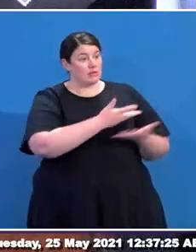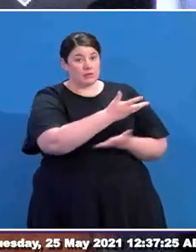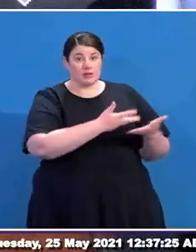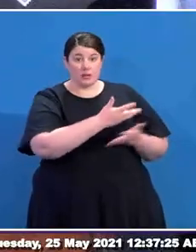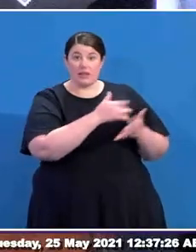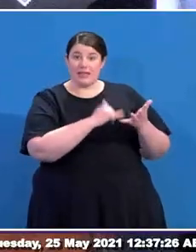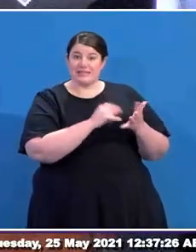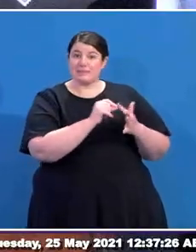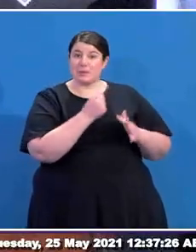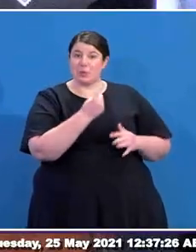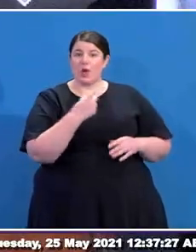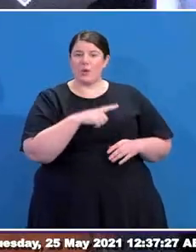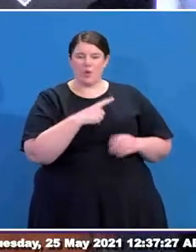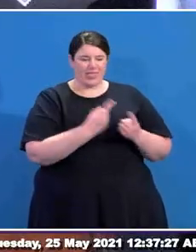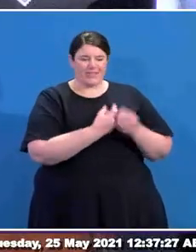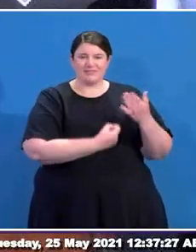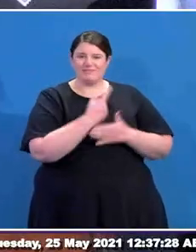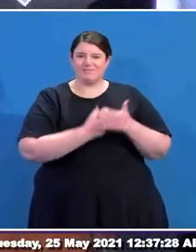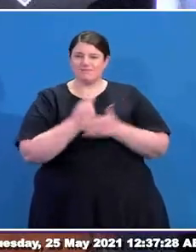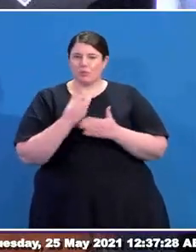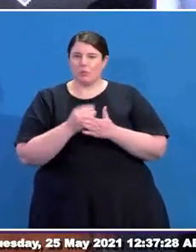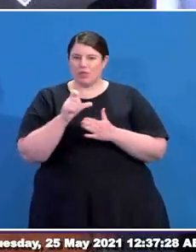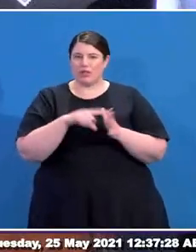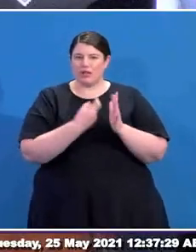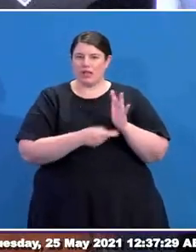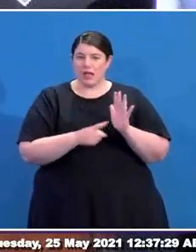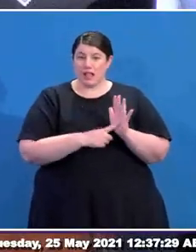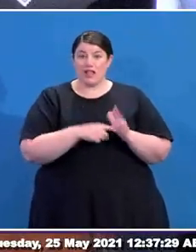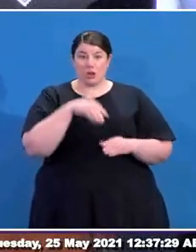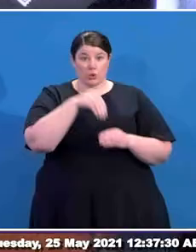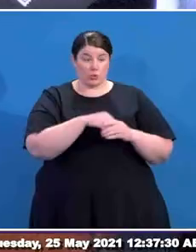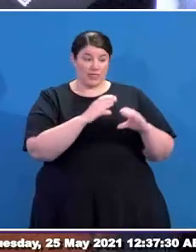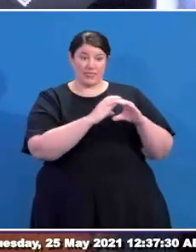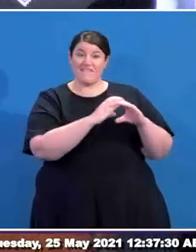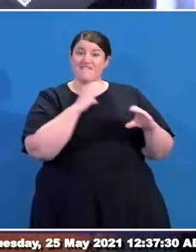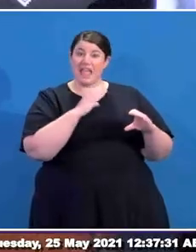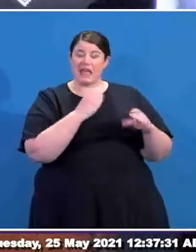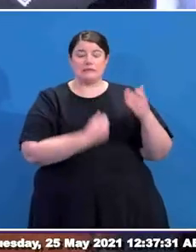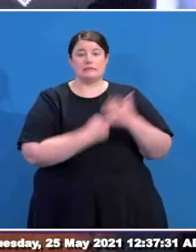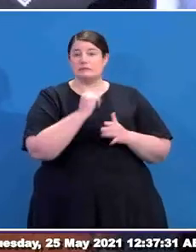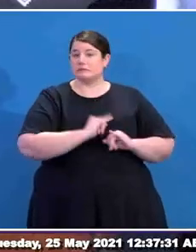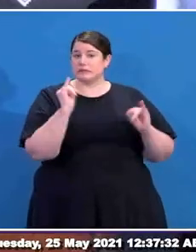that occurred with Carl and that included the behaviour in the van and the injury? Yes.